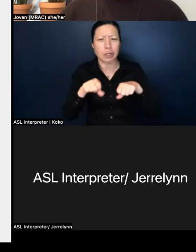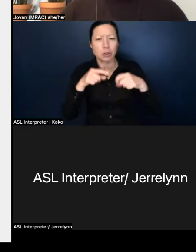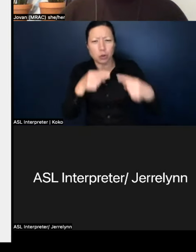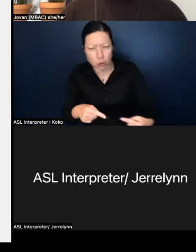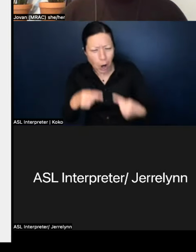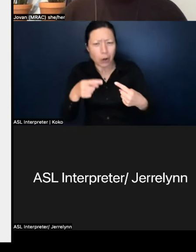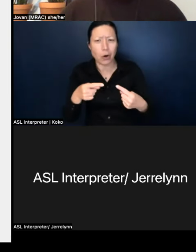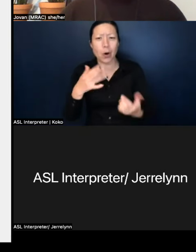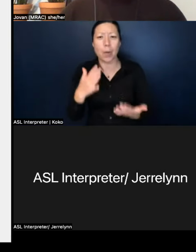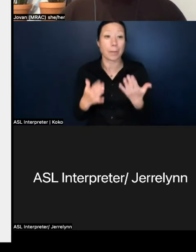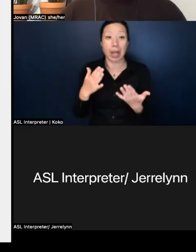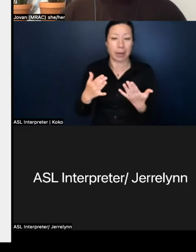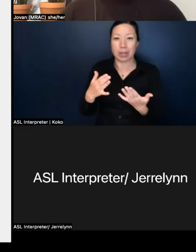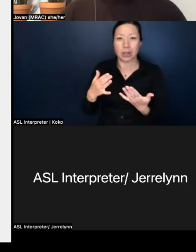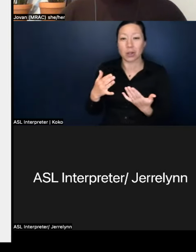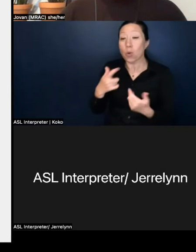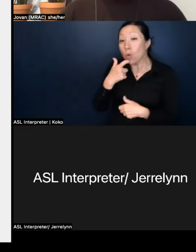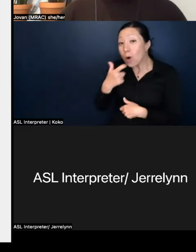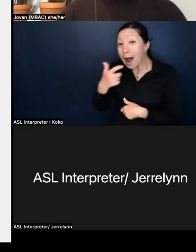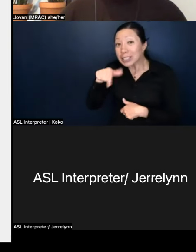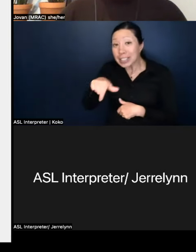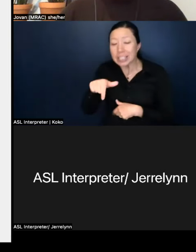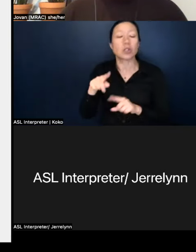you can attend a virtual Q and A session,